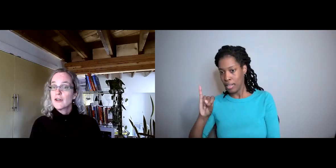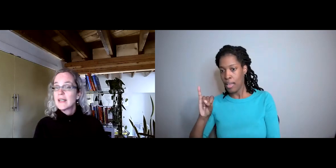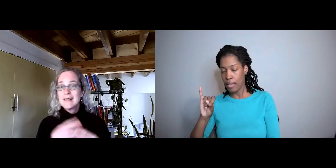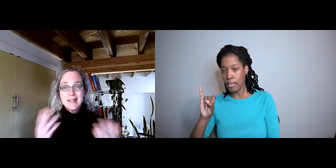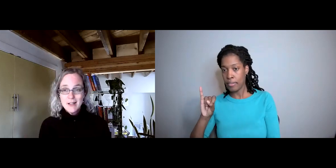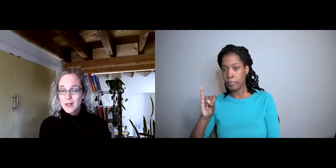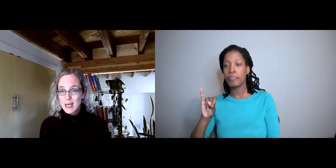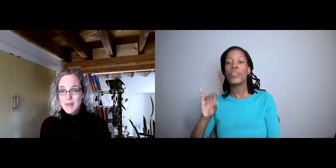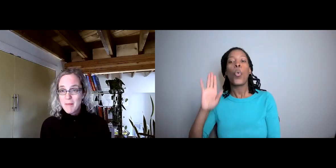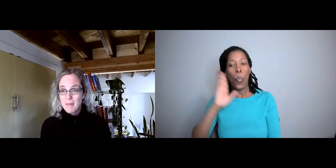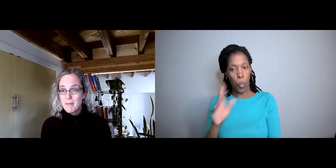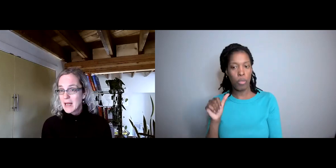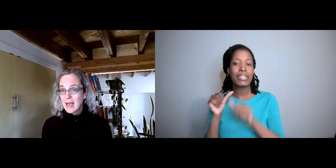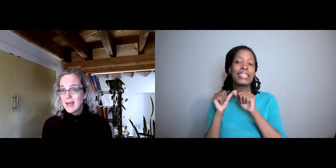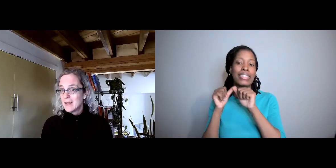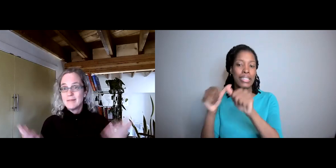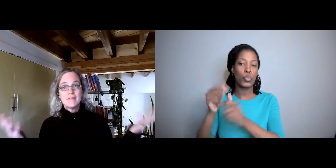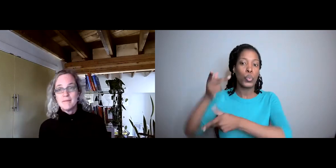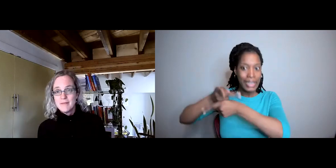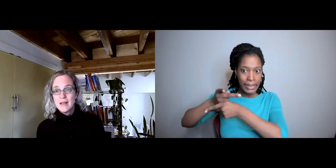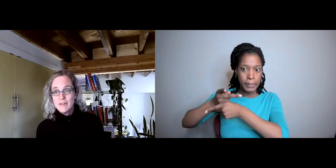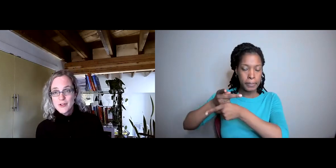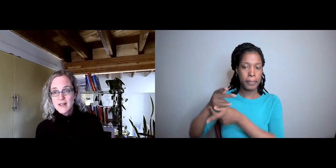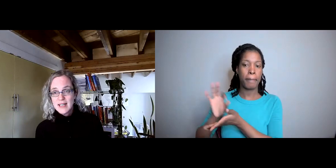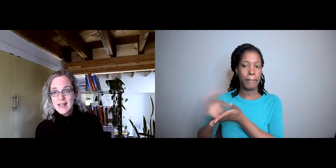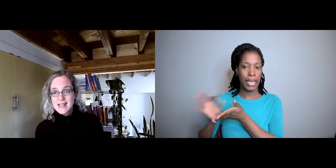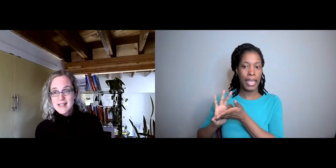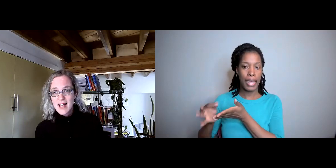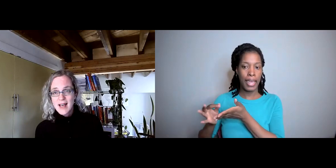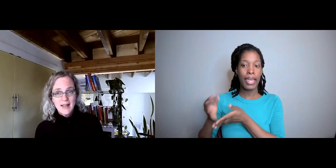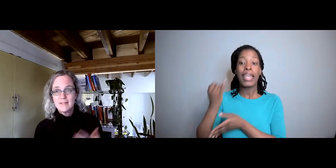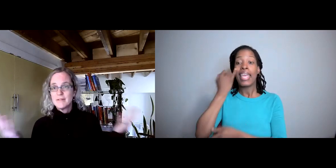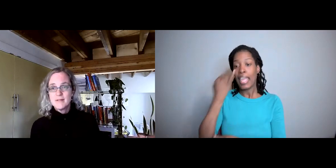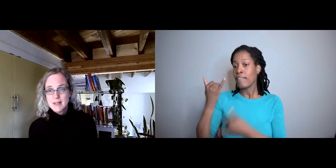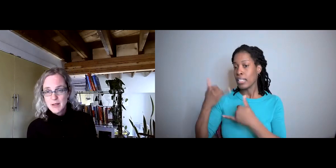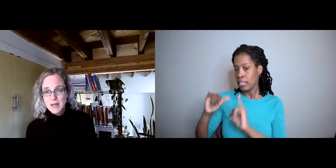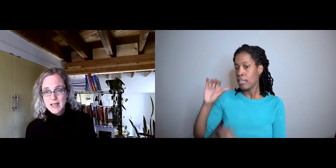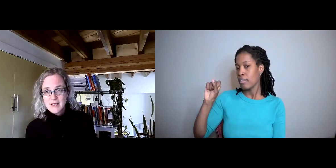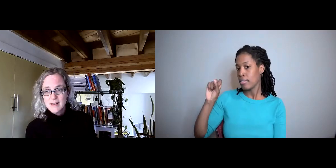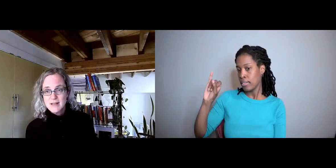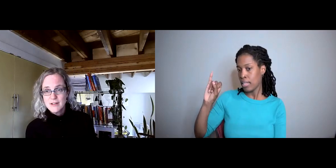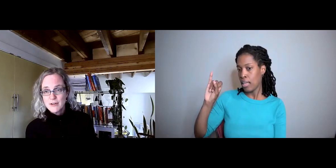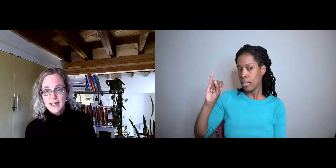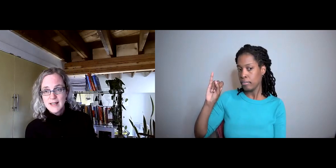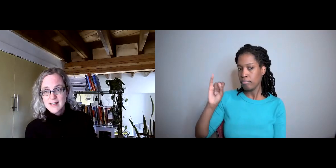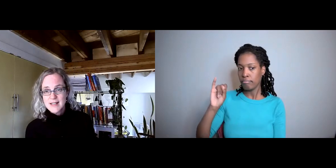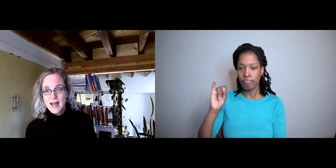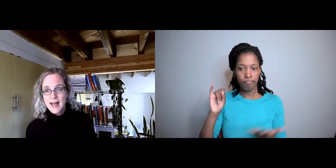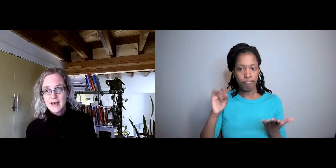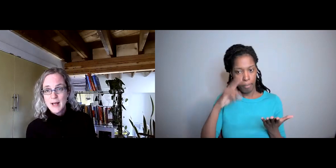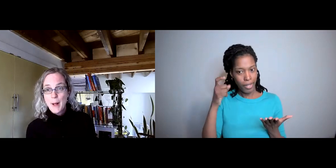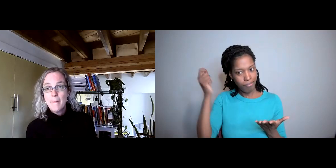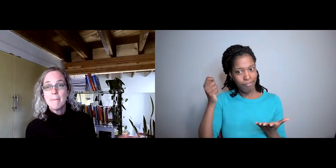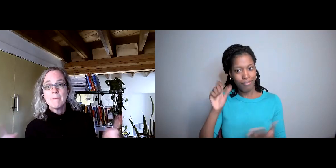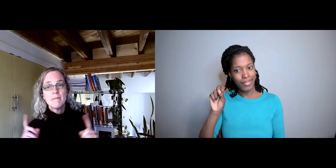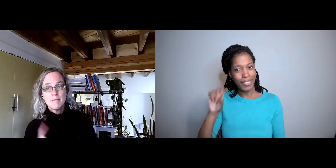You're gonna continue to keep that Medicaid if you're still getting an SSI simply because you're getting the SSI.